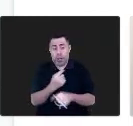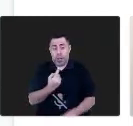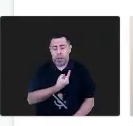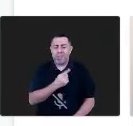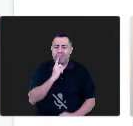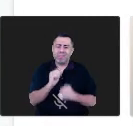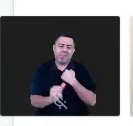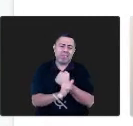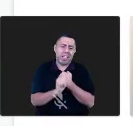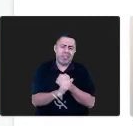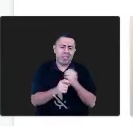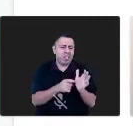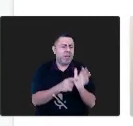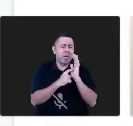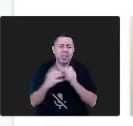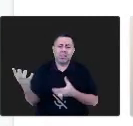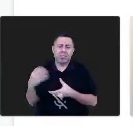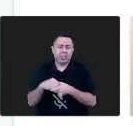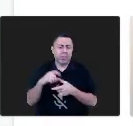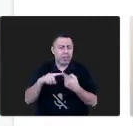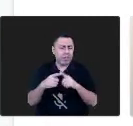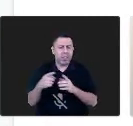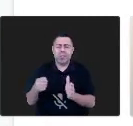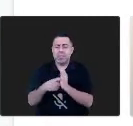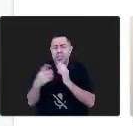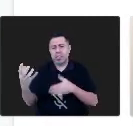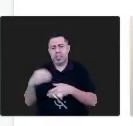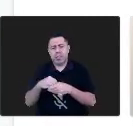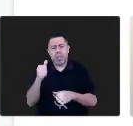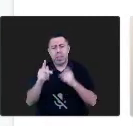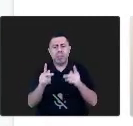have to do with other people it makes it so much easier right um i'm just saying i really love